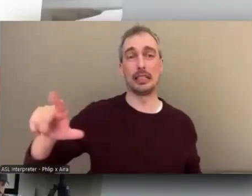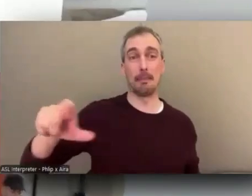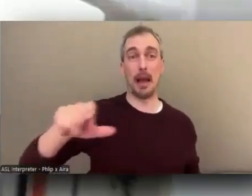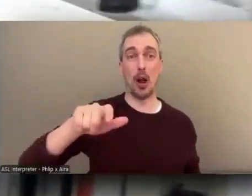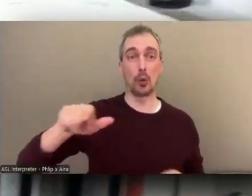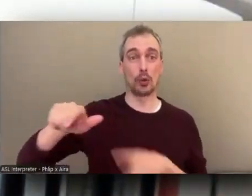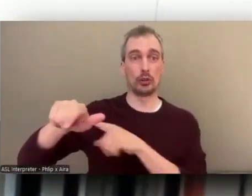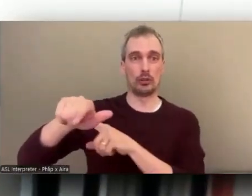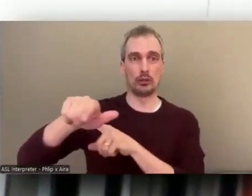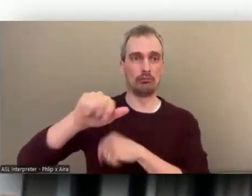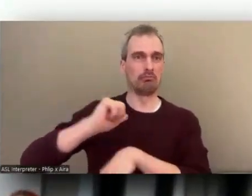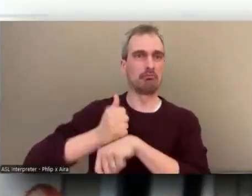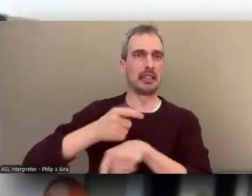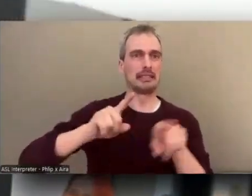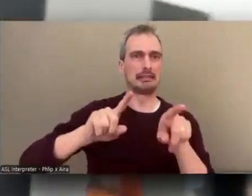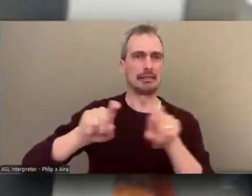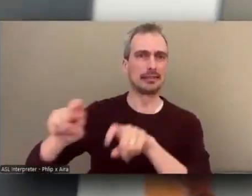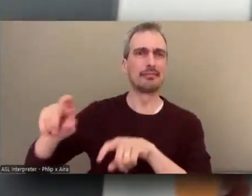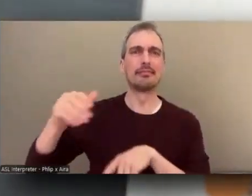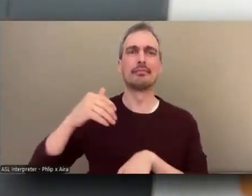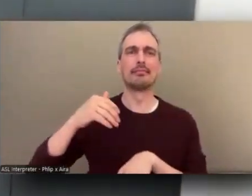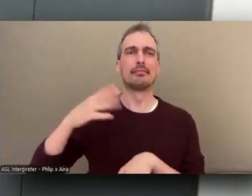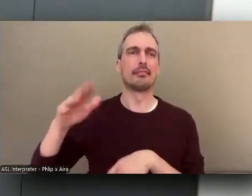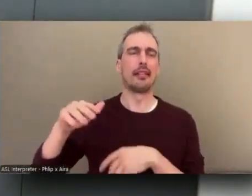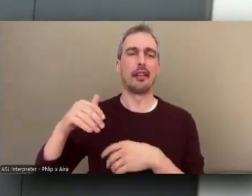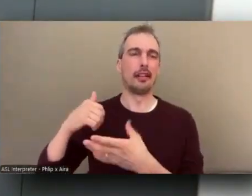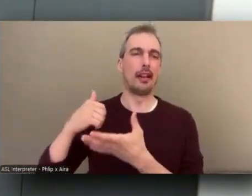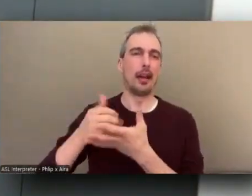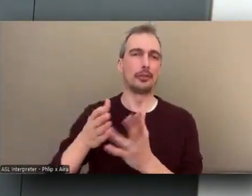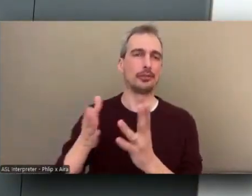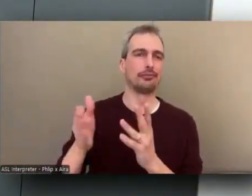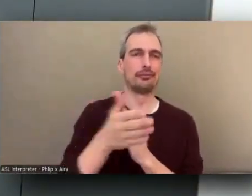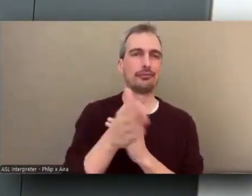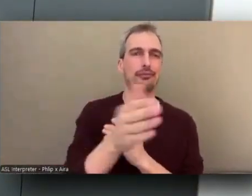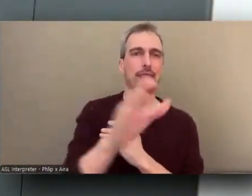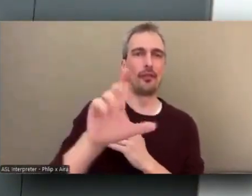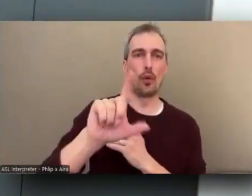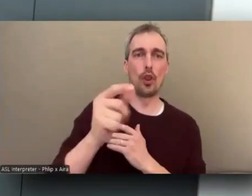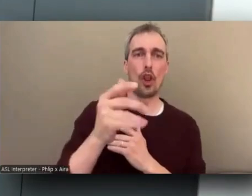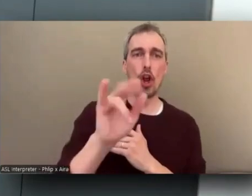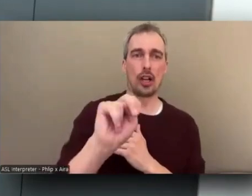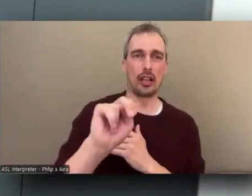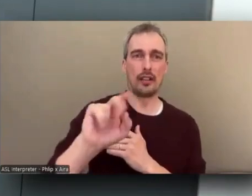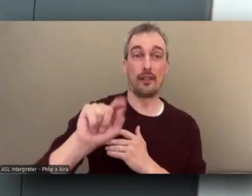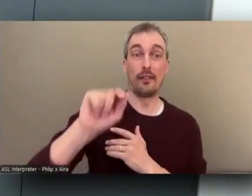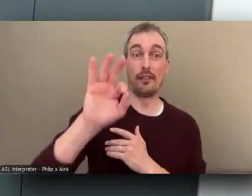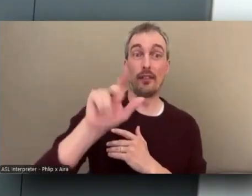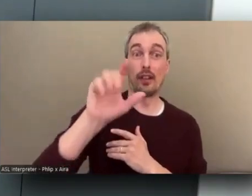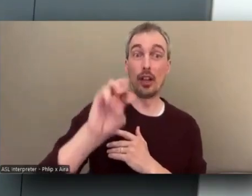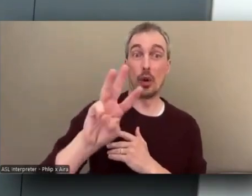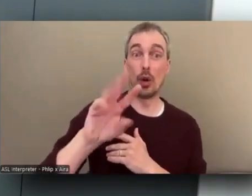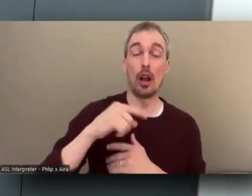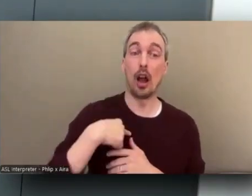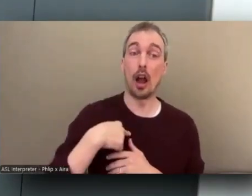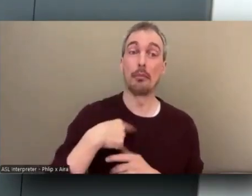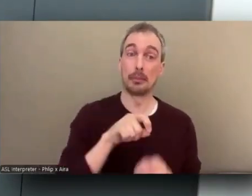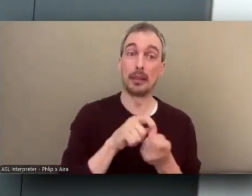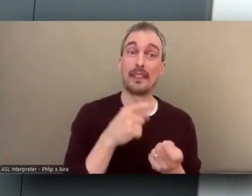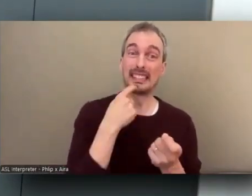That exercises a login flow, I am explicitly asserting this should work with a mouse. And it does. Because the test passed.